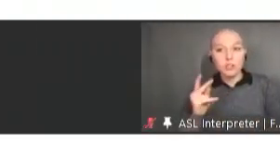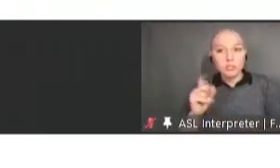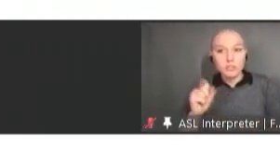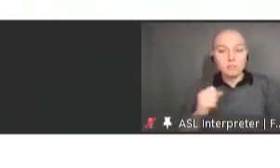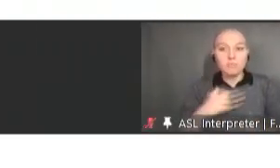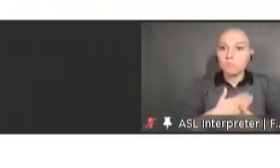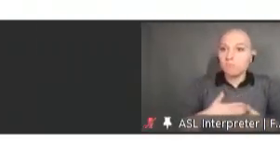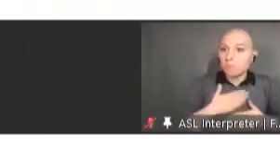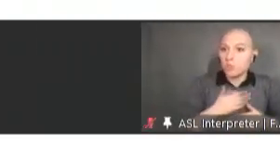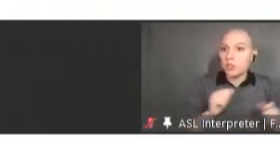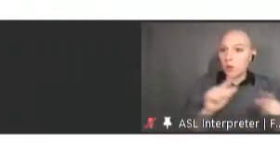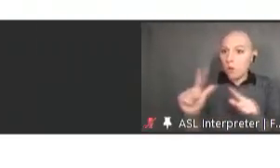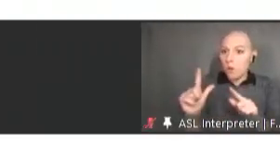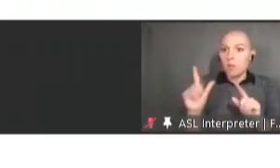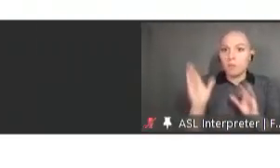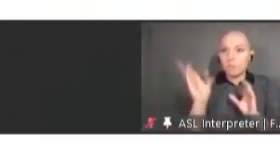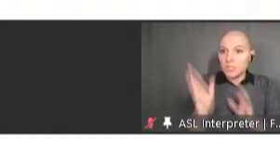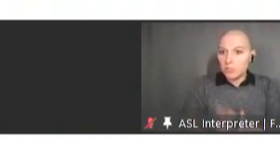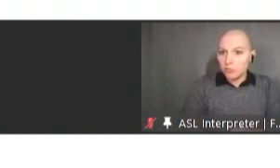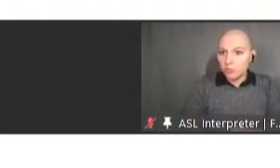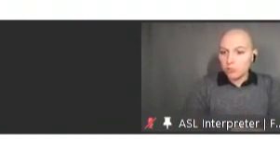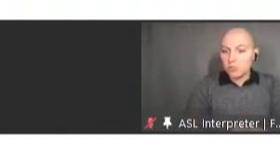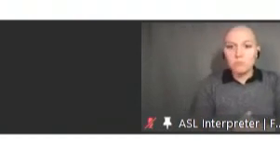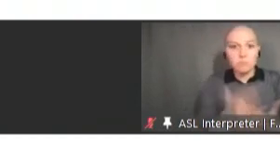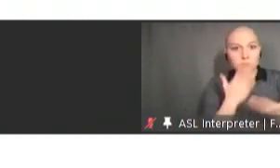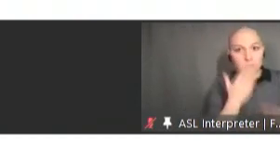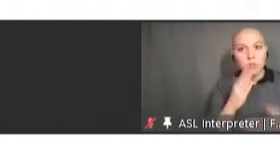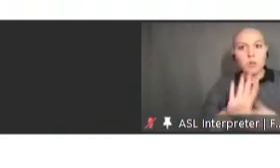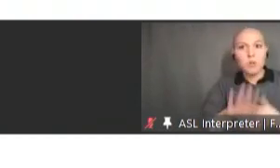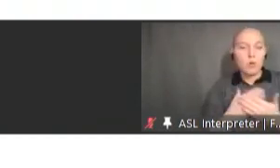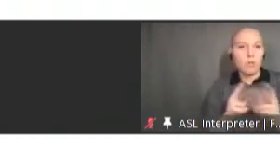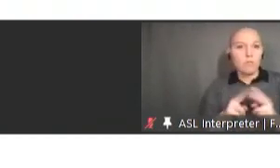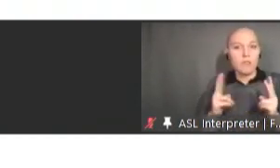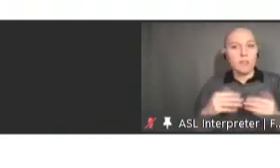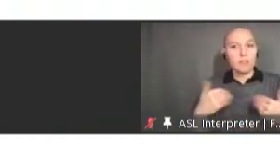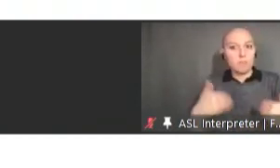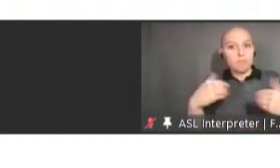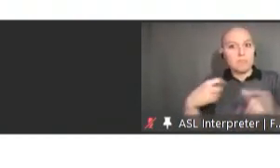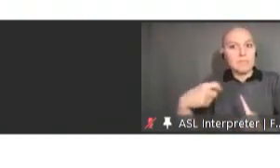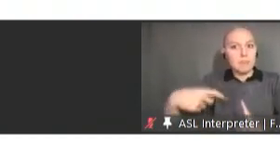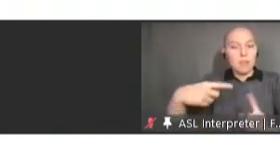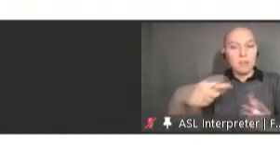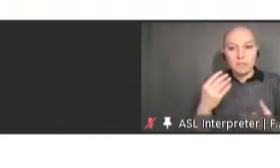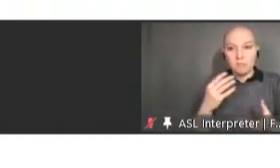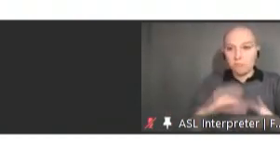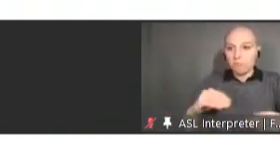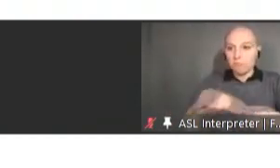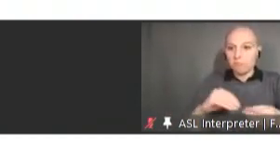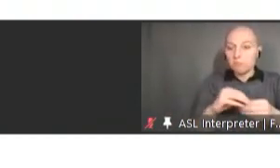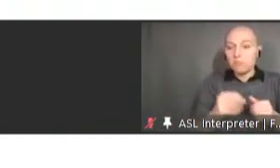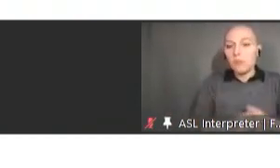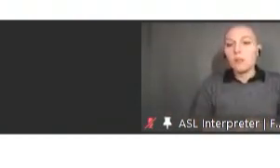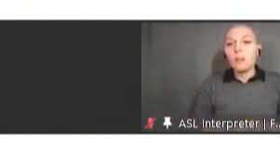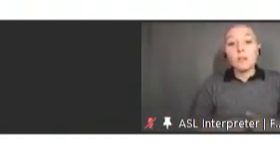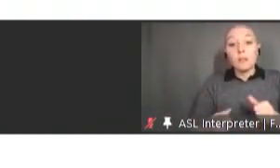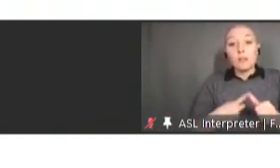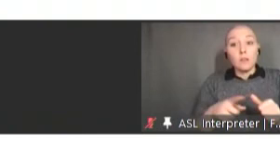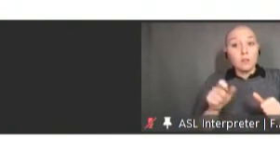Dr. Corbett, and Dr. Houchens. All very stimulating talks. Our first question for discussion comes from Daniel Hoft.